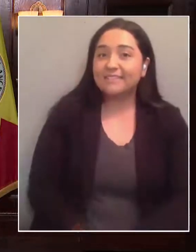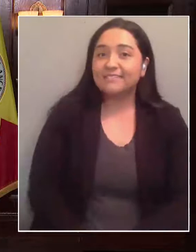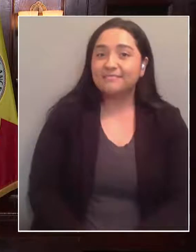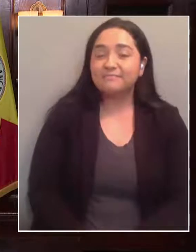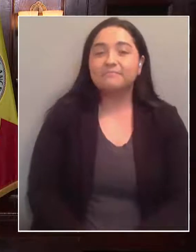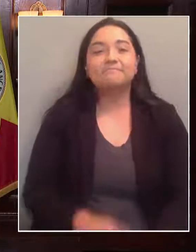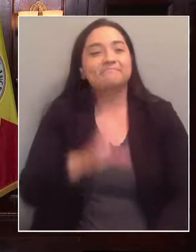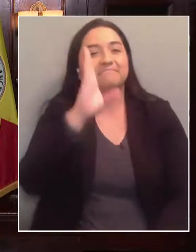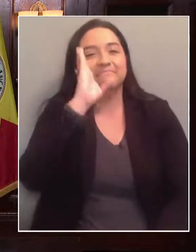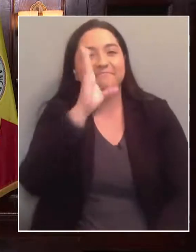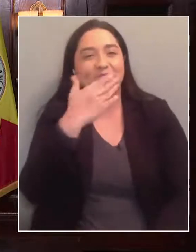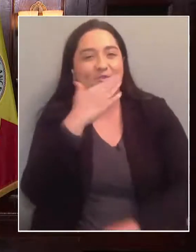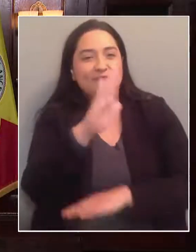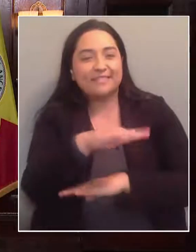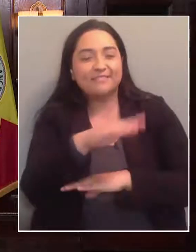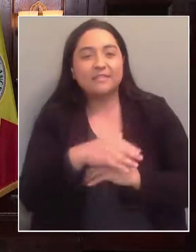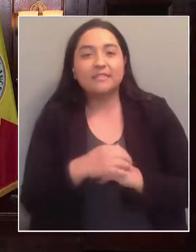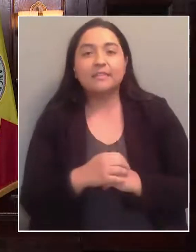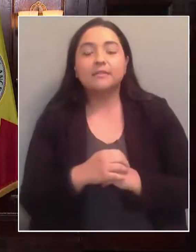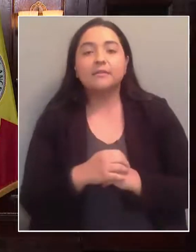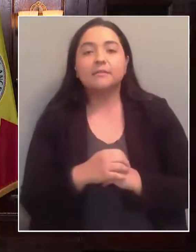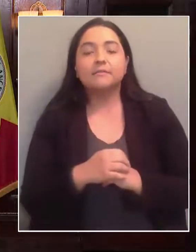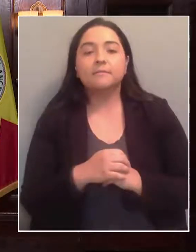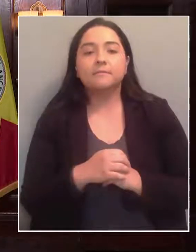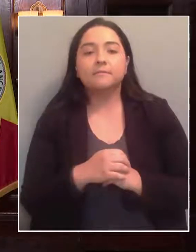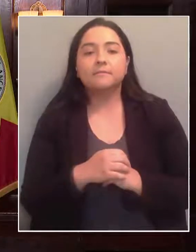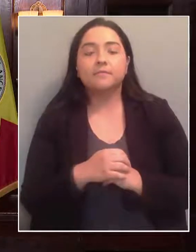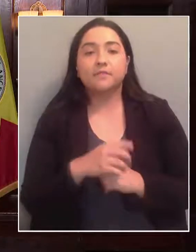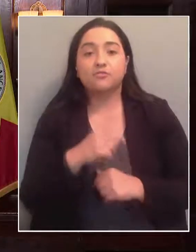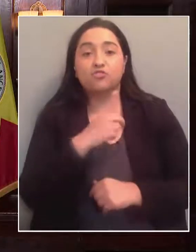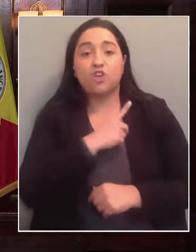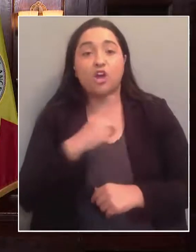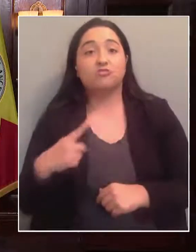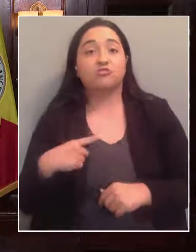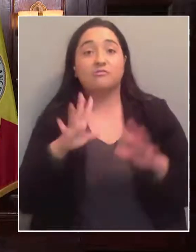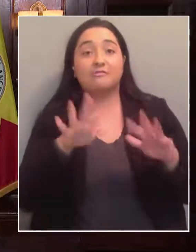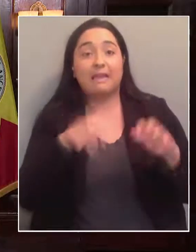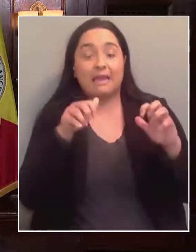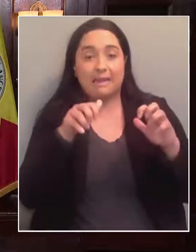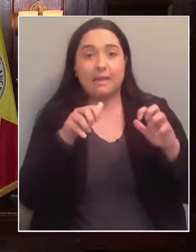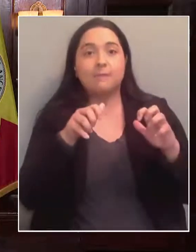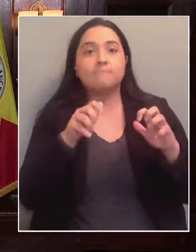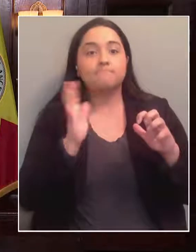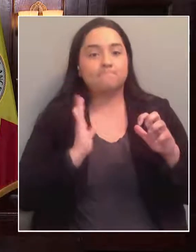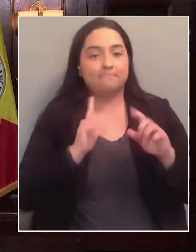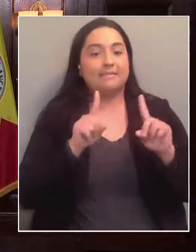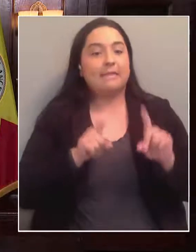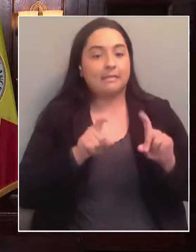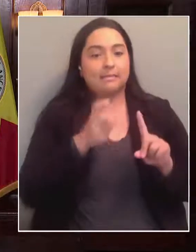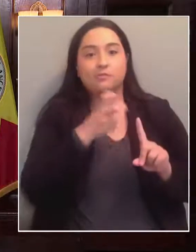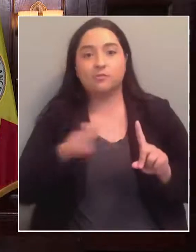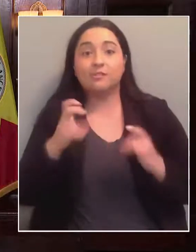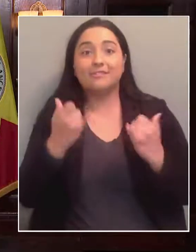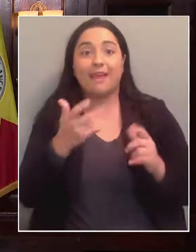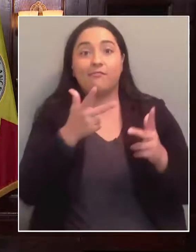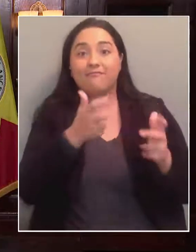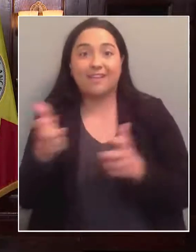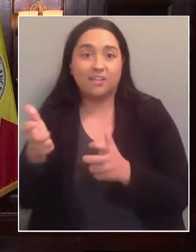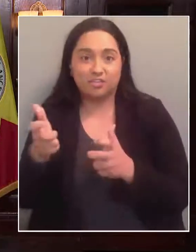HI, GOOD EVENING. THE SWITCH OF DODGER STADIUM FROM BEING A TESTING SITE TO